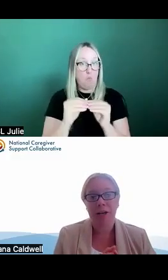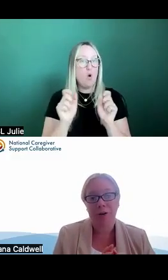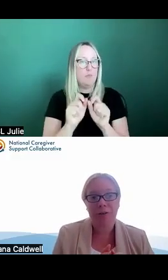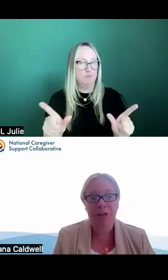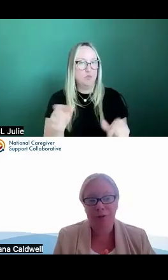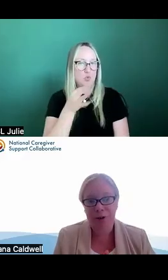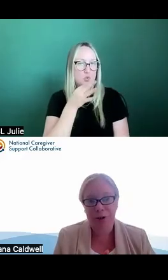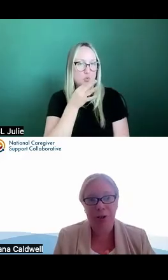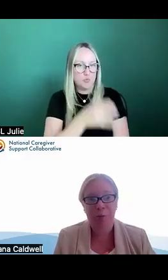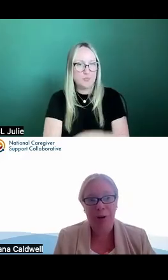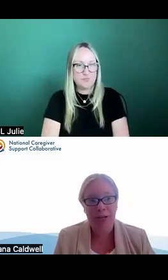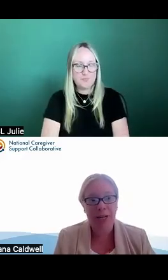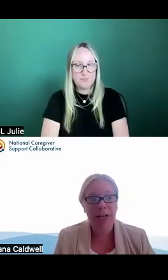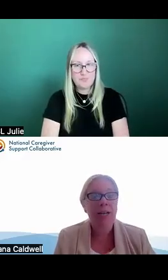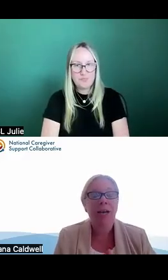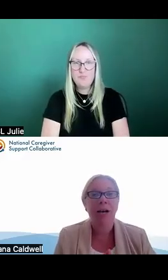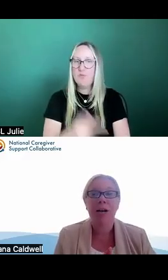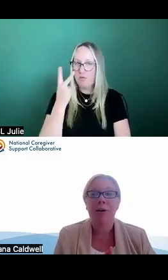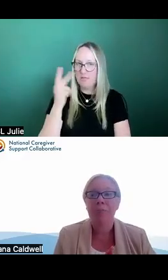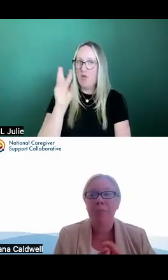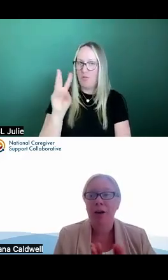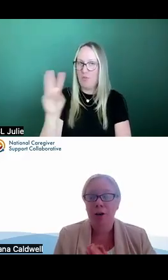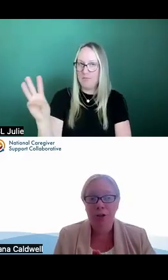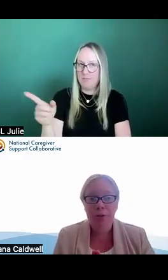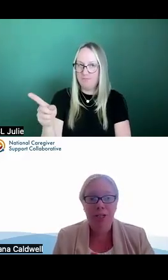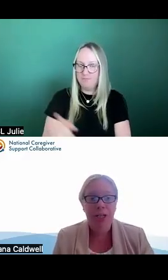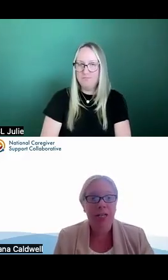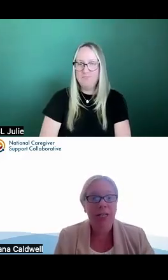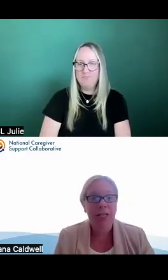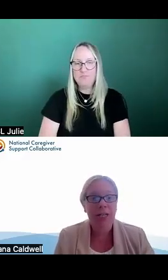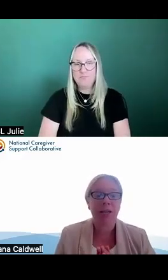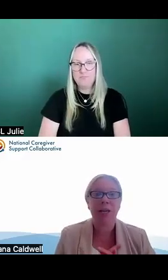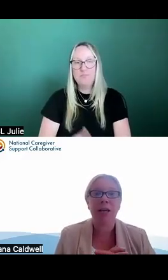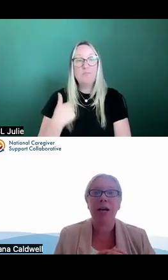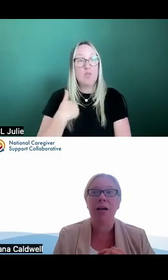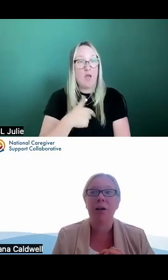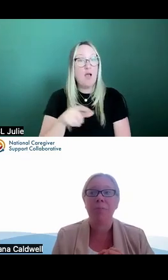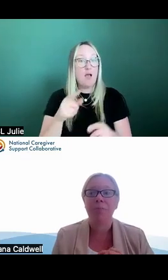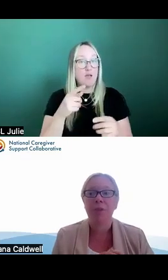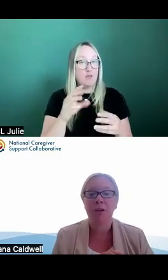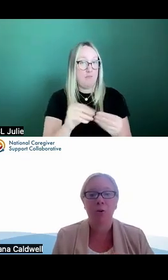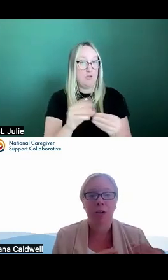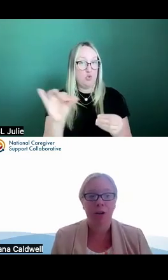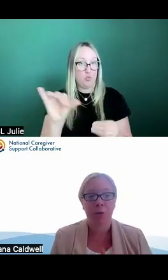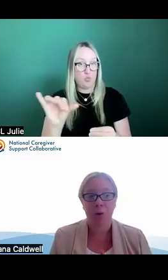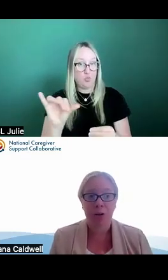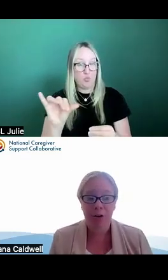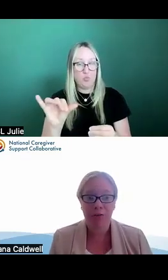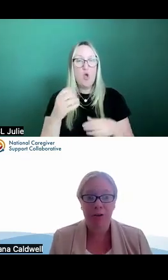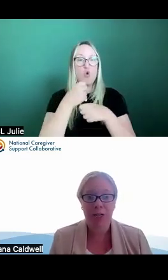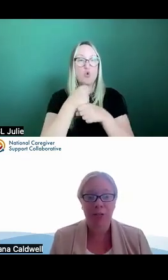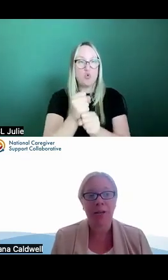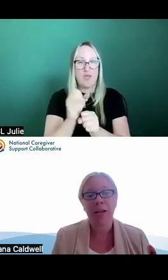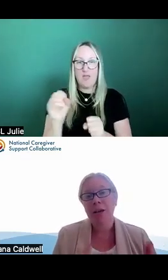here in the near future on our website. I also mentioned the Create Your Own Caregiver Assessment